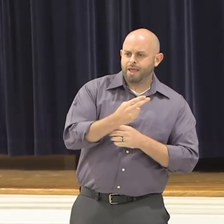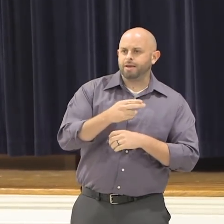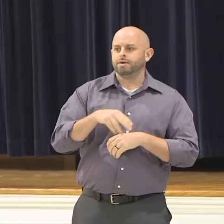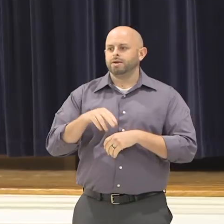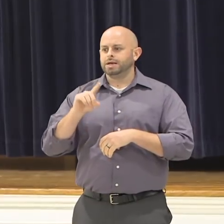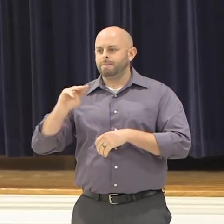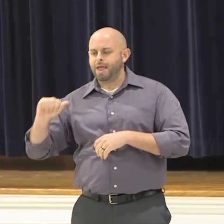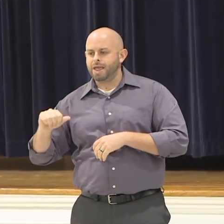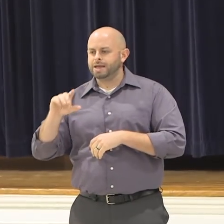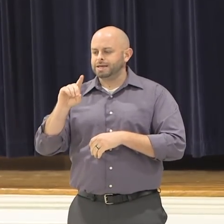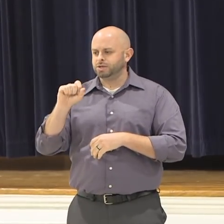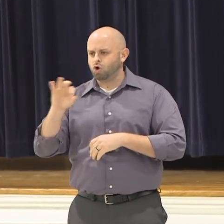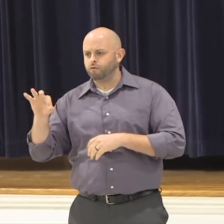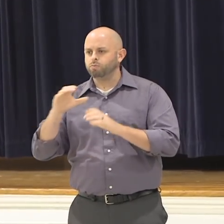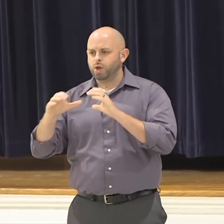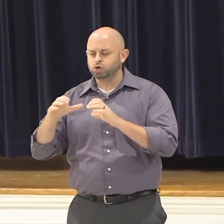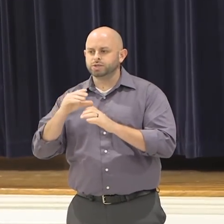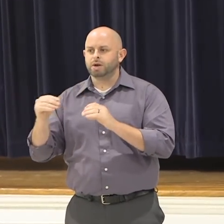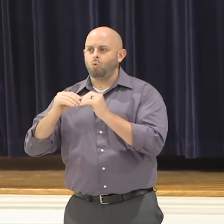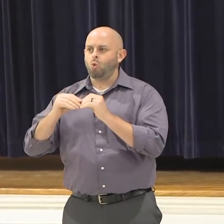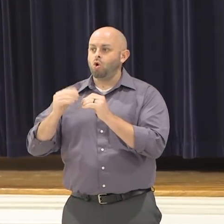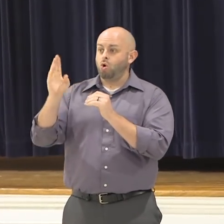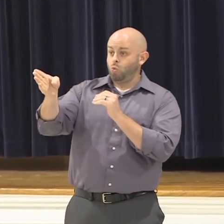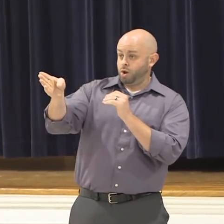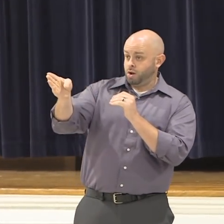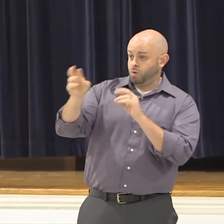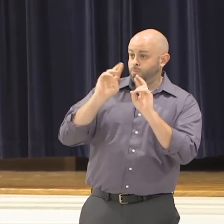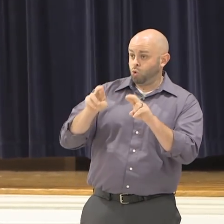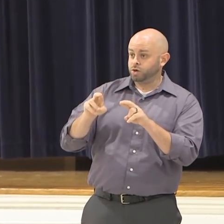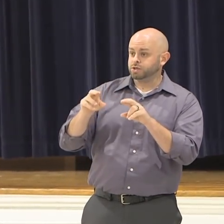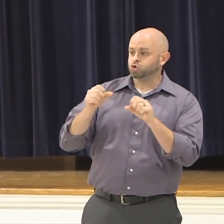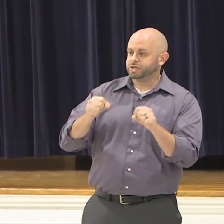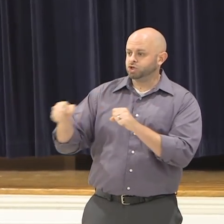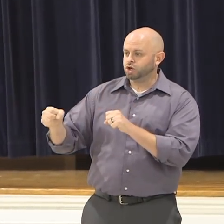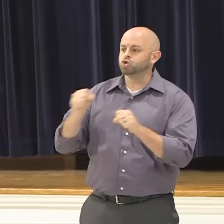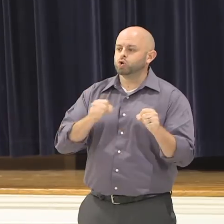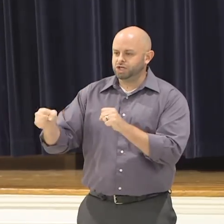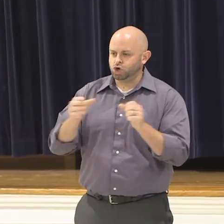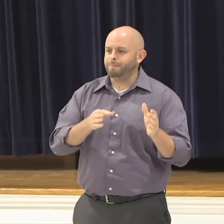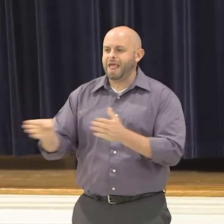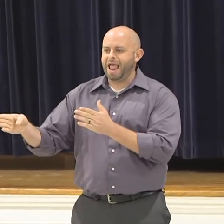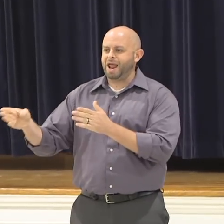affairs communications and more what report was this yes winner chocolate